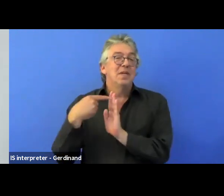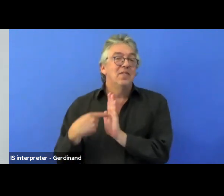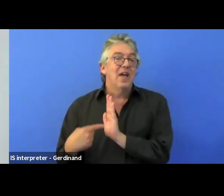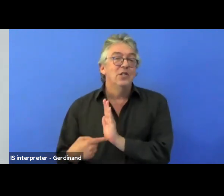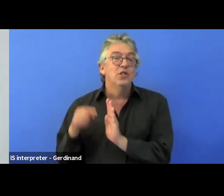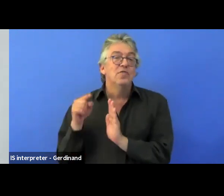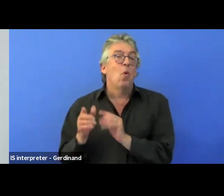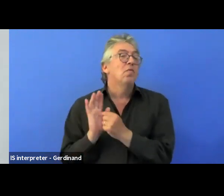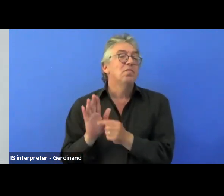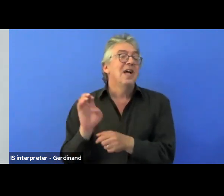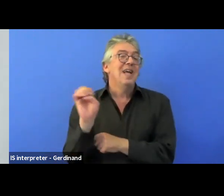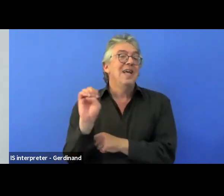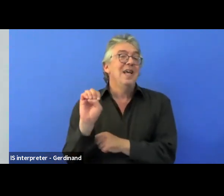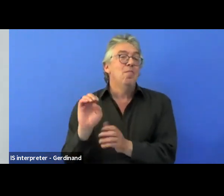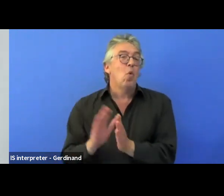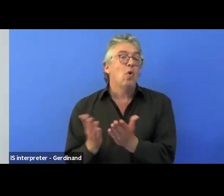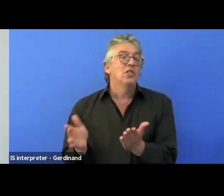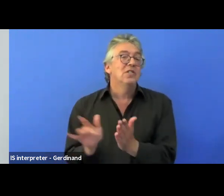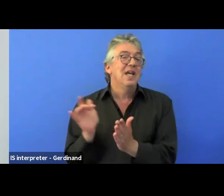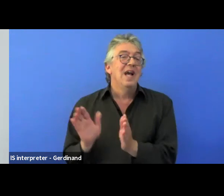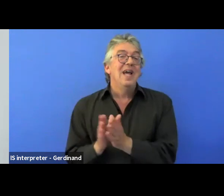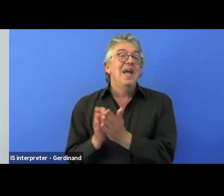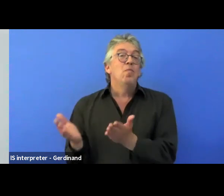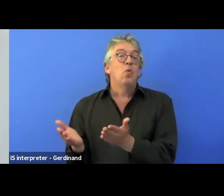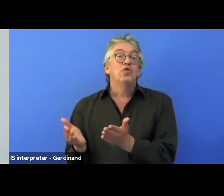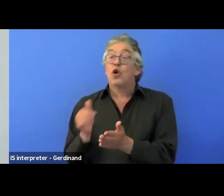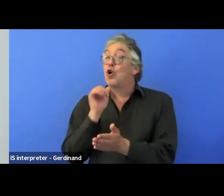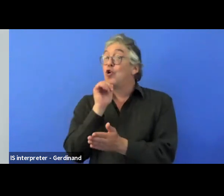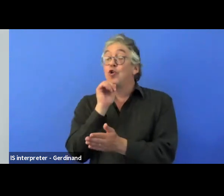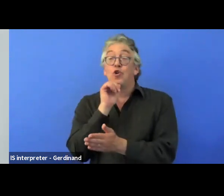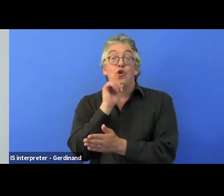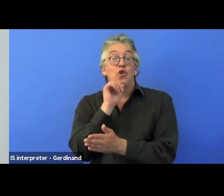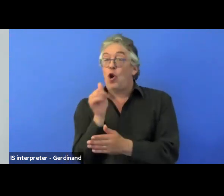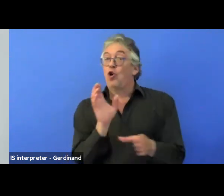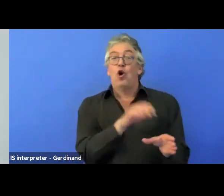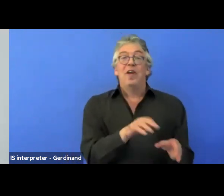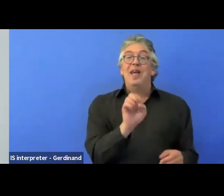The e-books will not be covered by the revision of the EN301549,